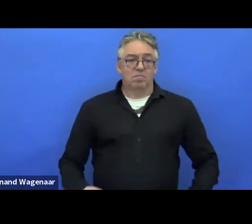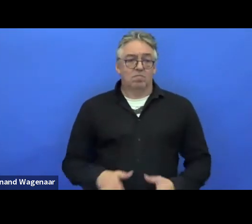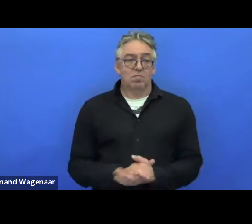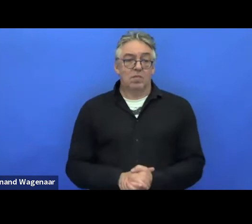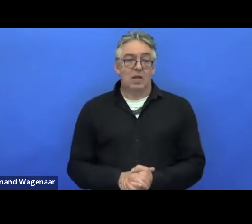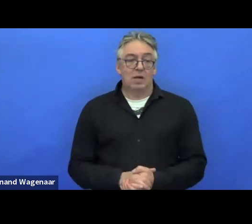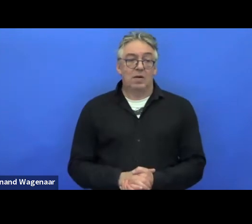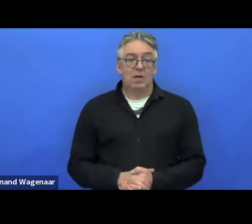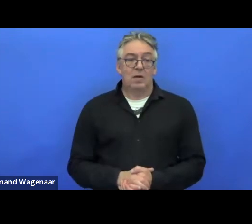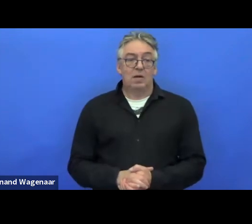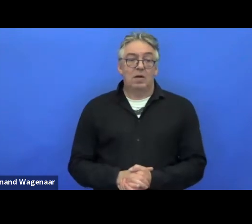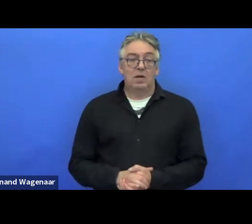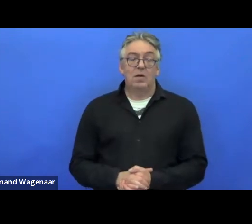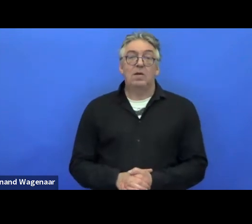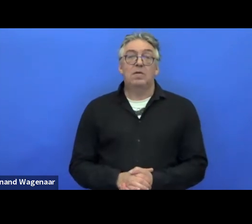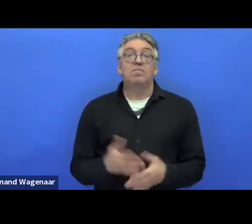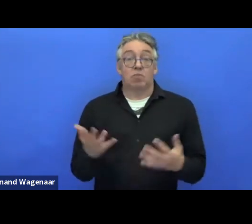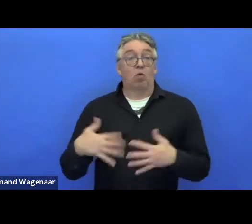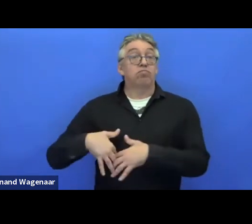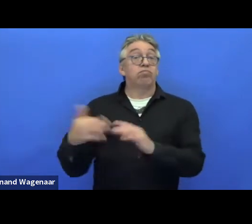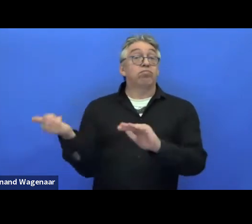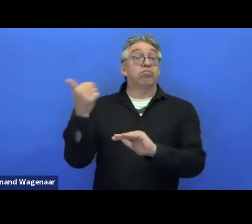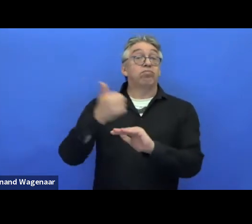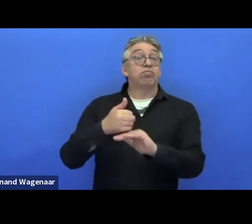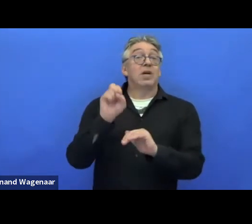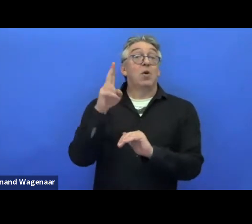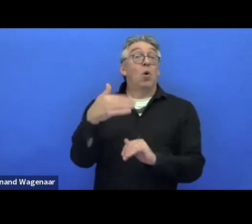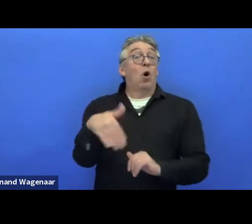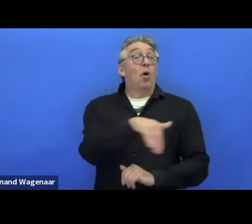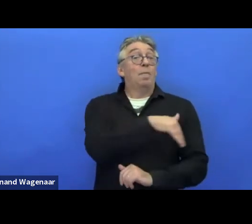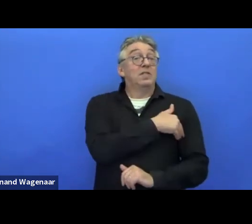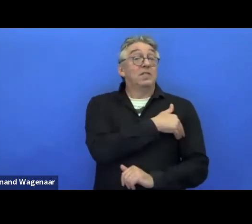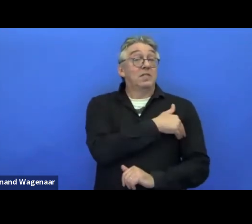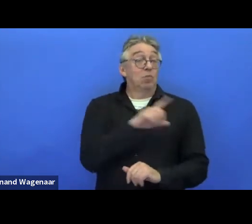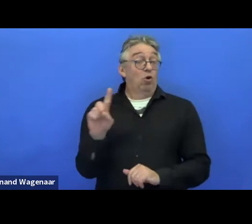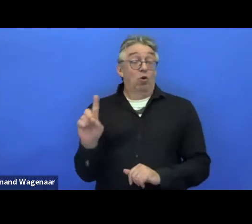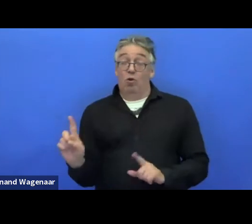And the first European Ombudsman was the Ombudsman from Finland,